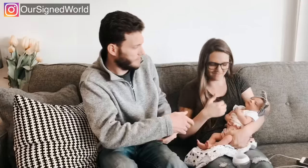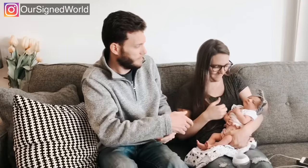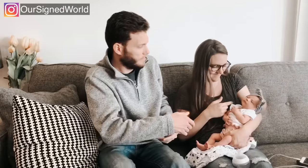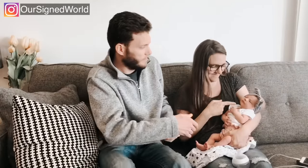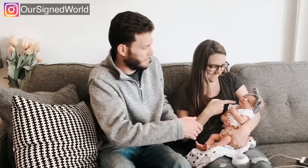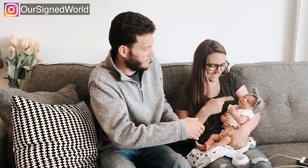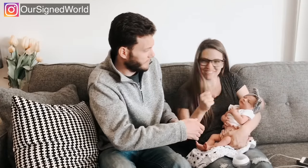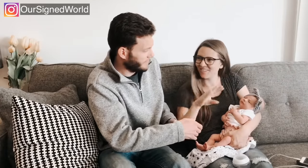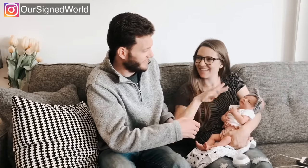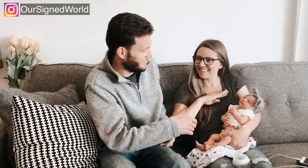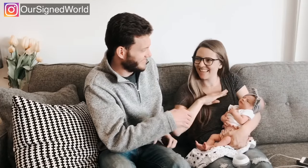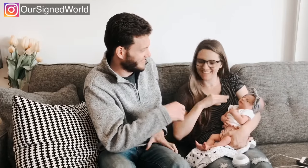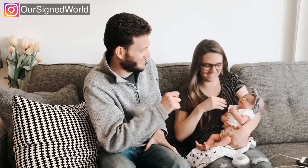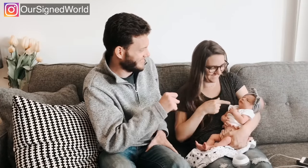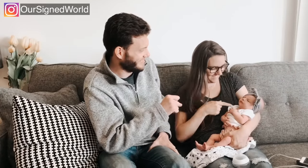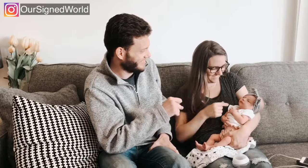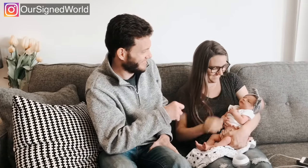She seems so content. Z: yeah.